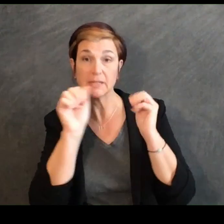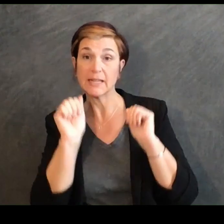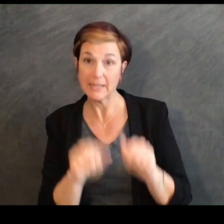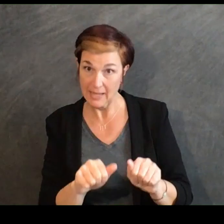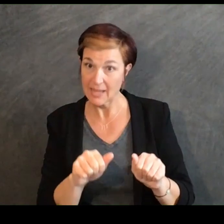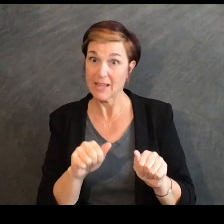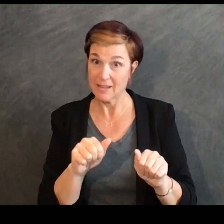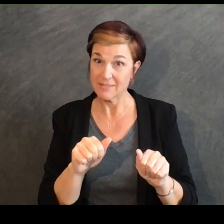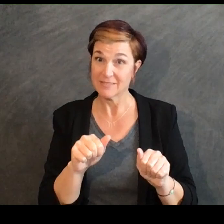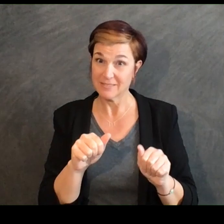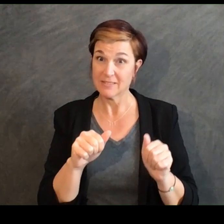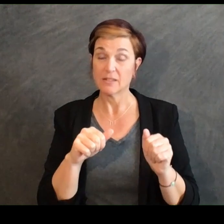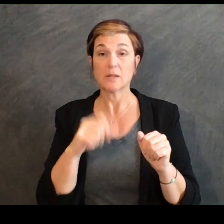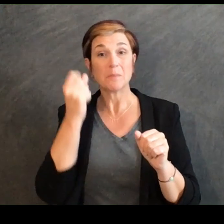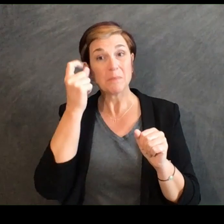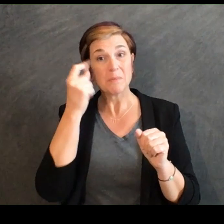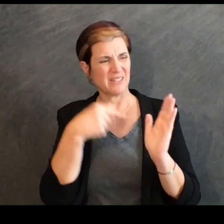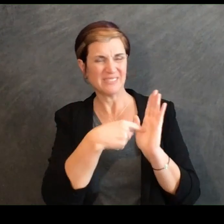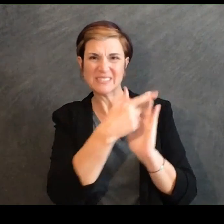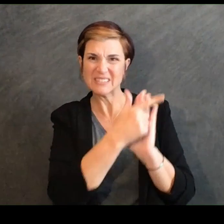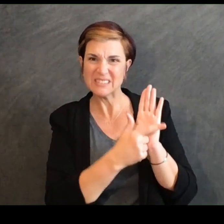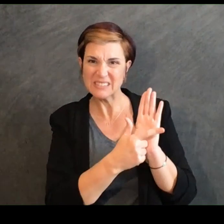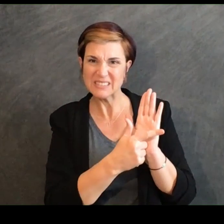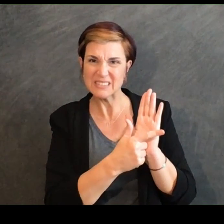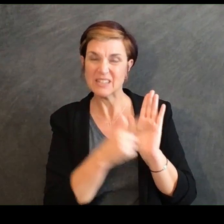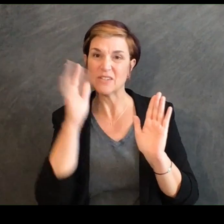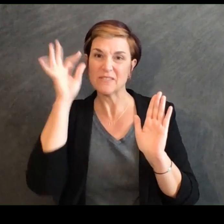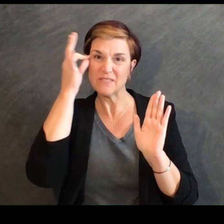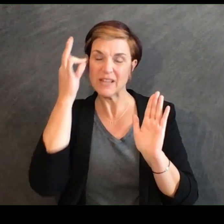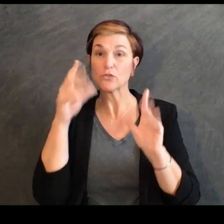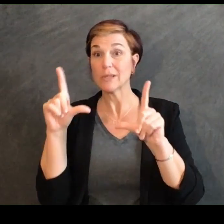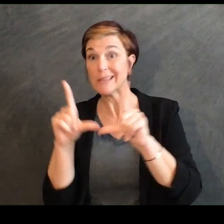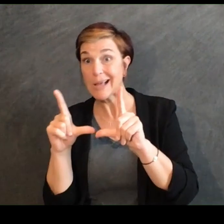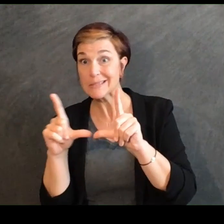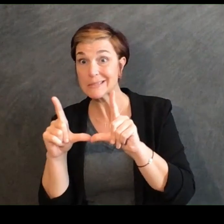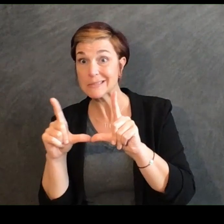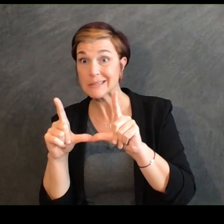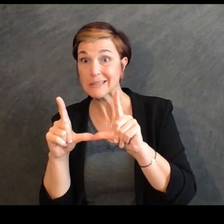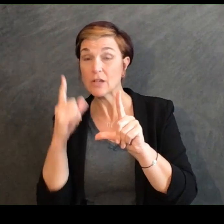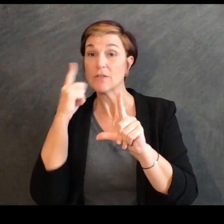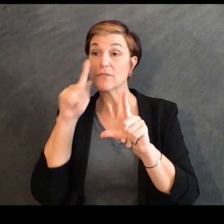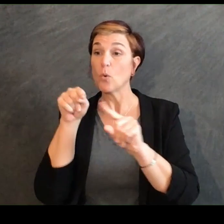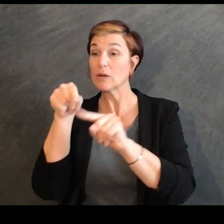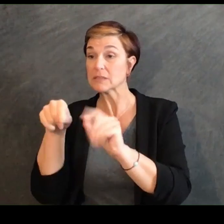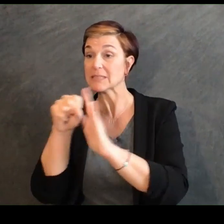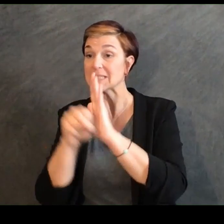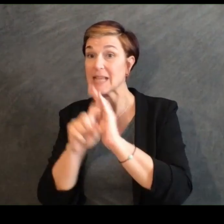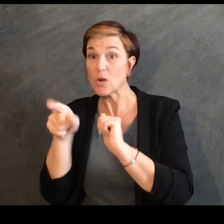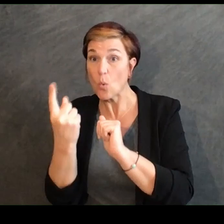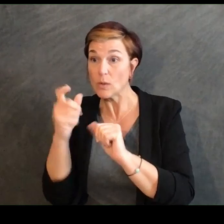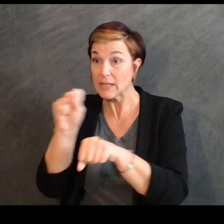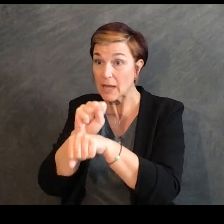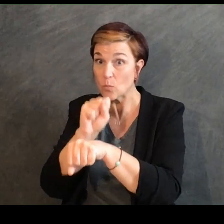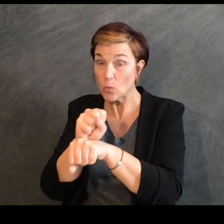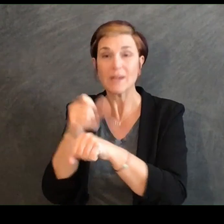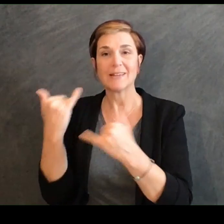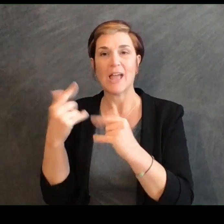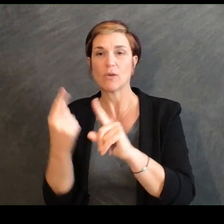federal license requirements so the doctors from other states can provide services and states with the greatest need number two